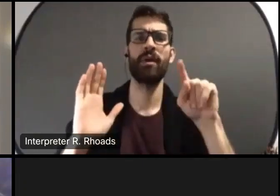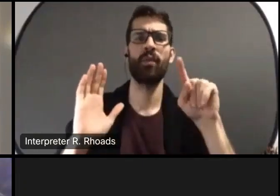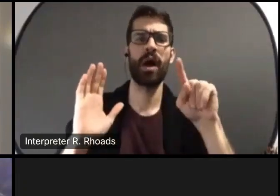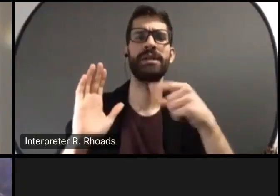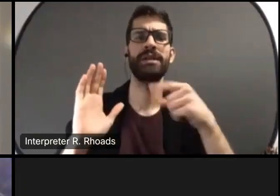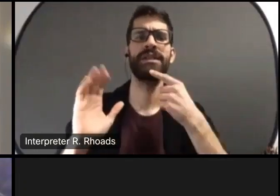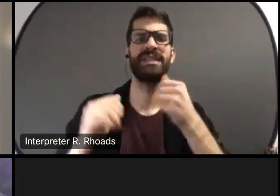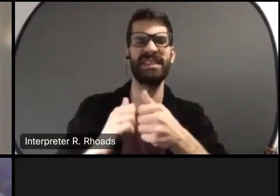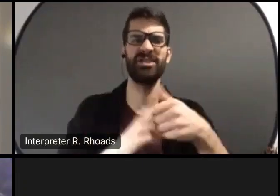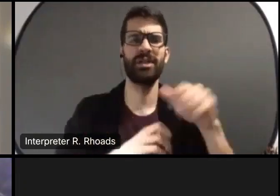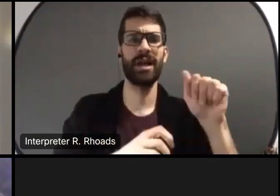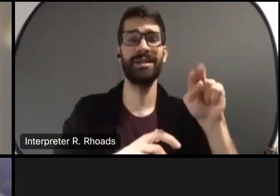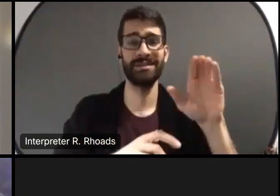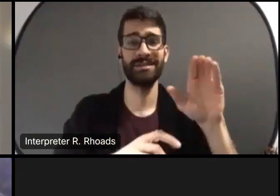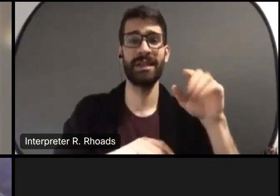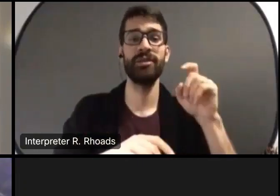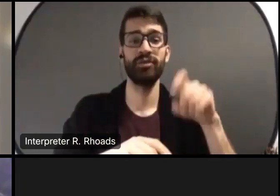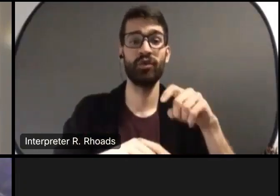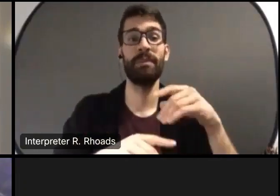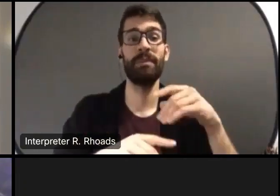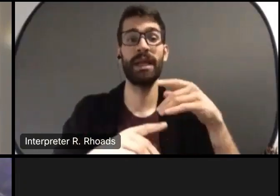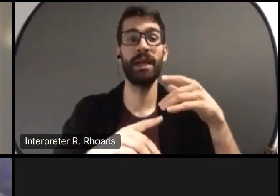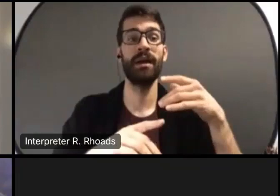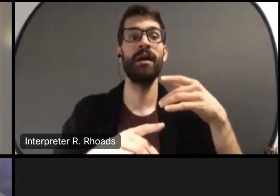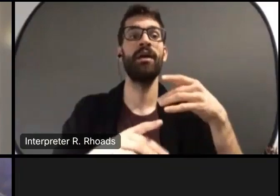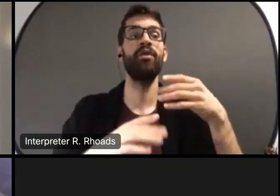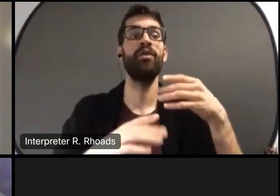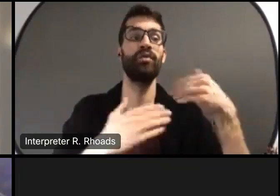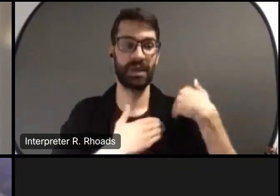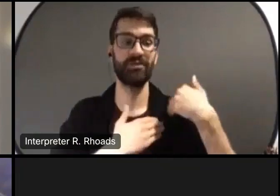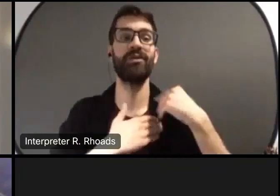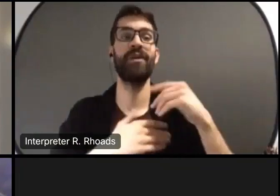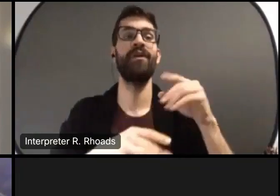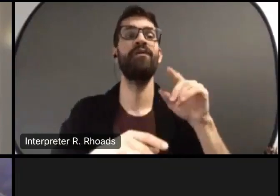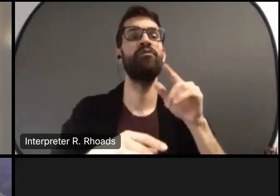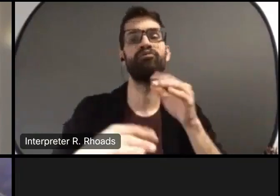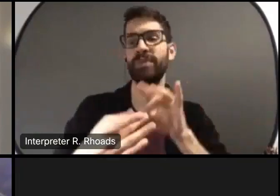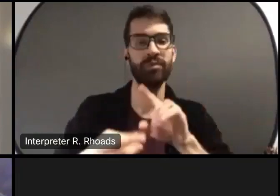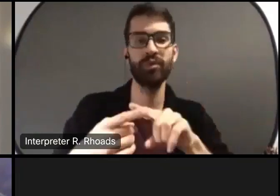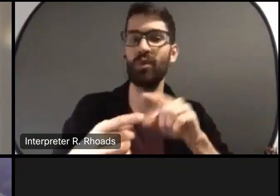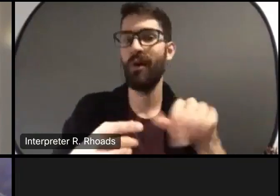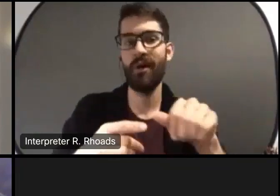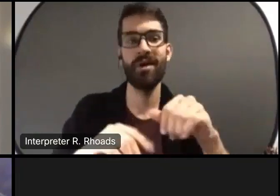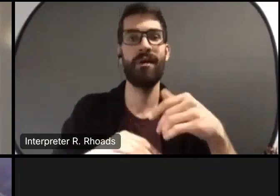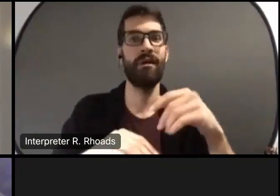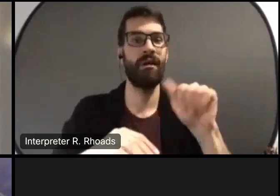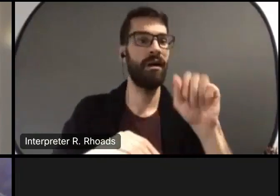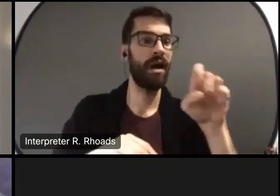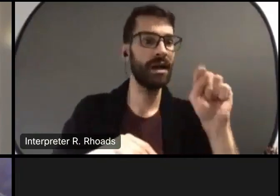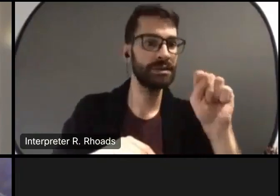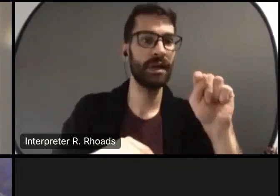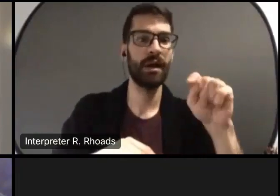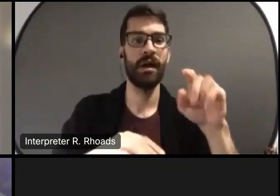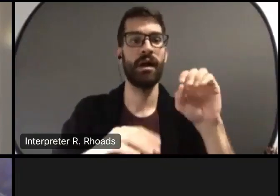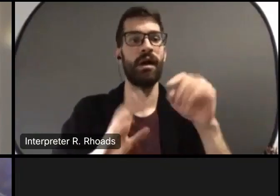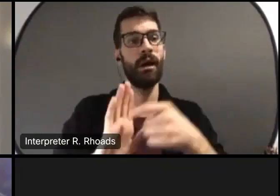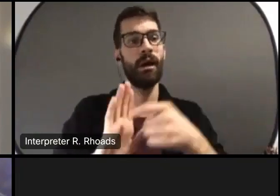shall be the successor and interest with regard to any assets, obligations, or agreements ...